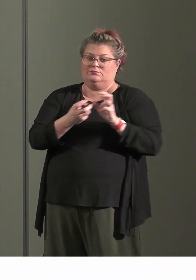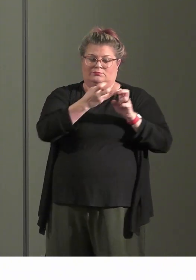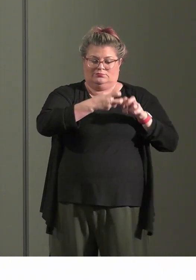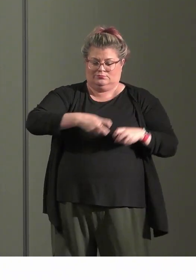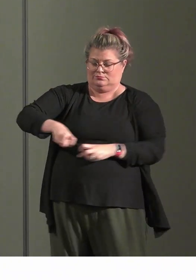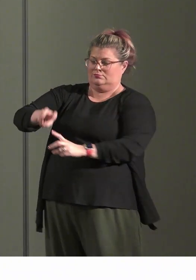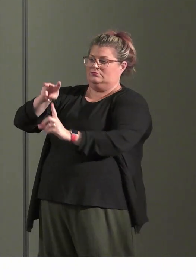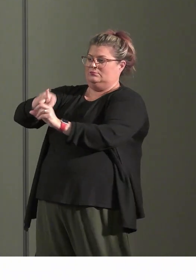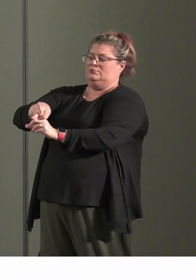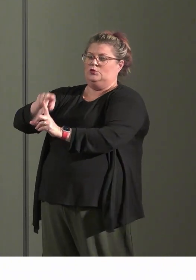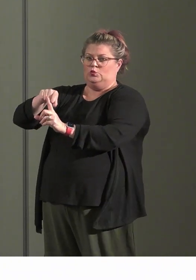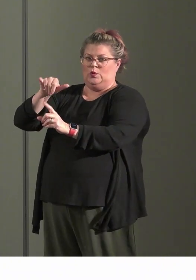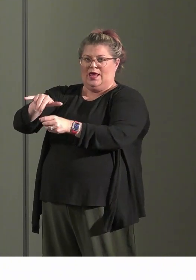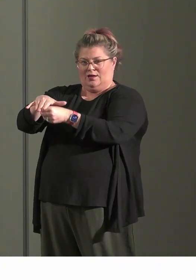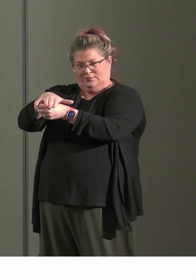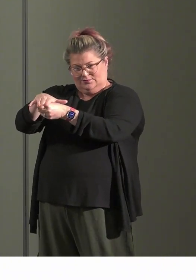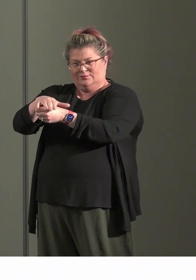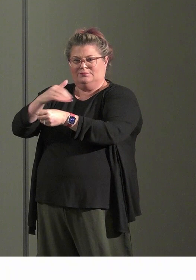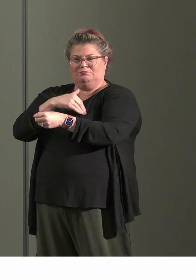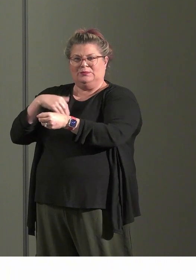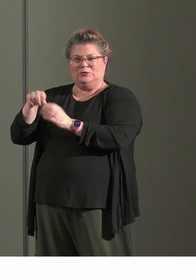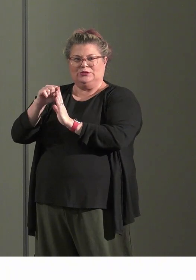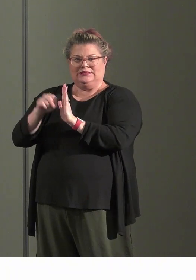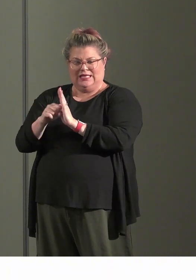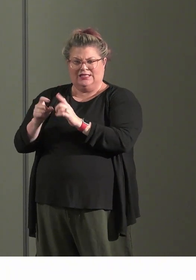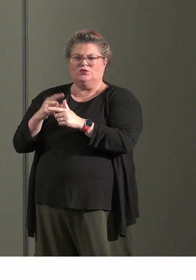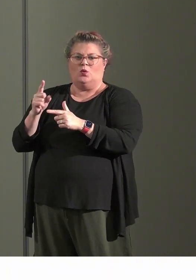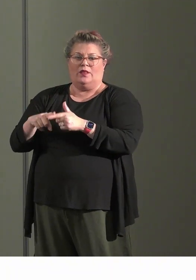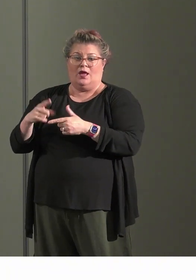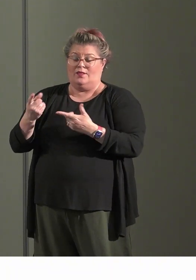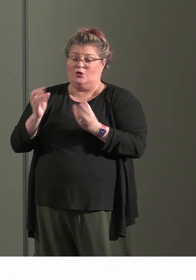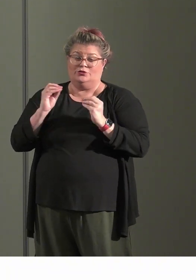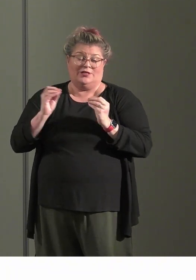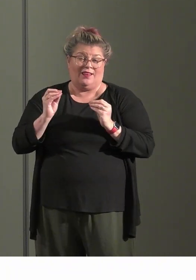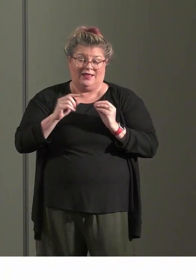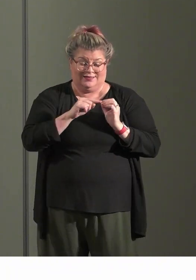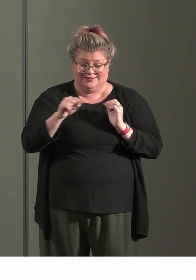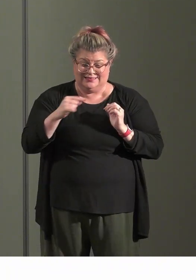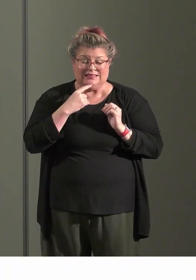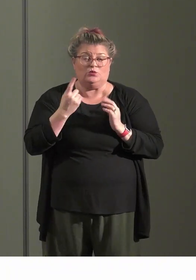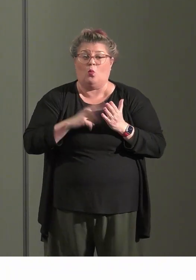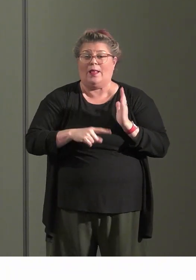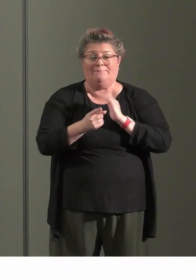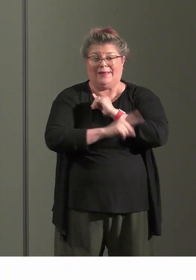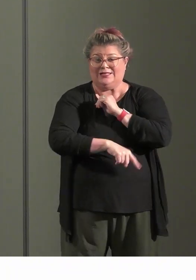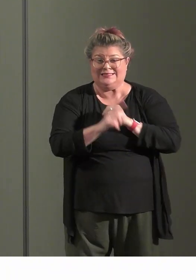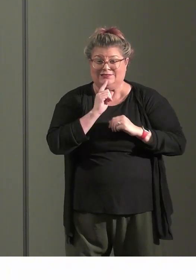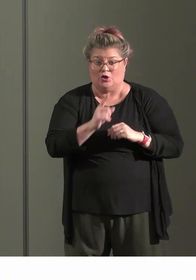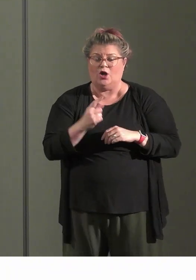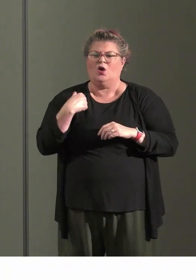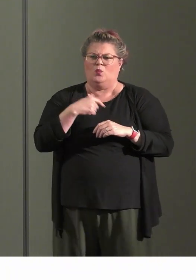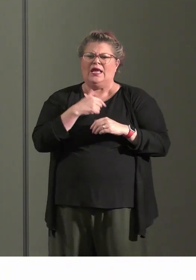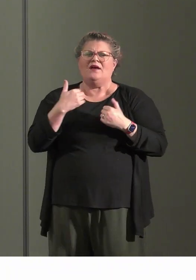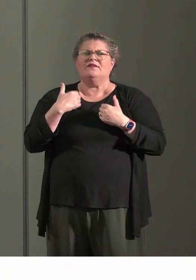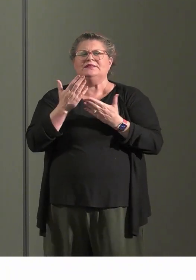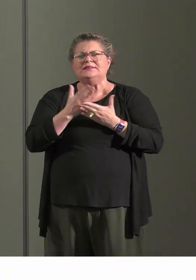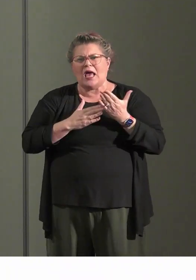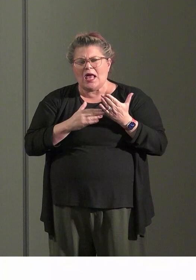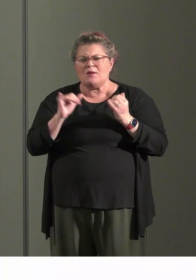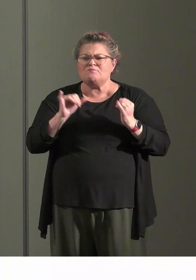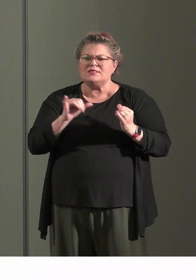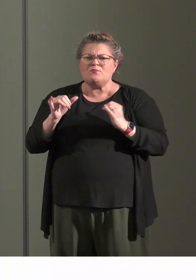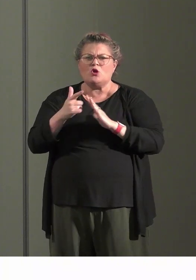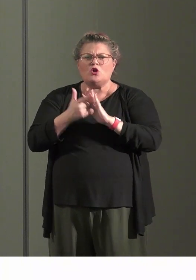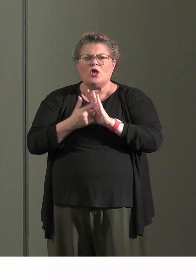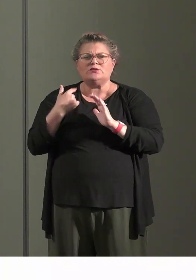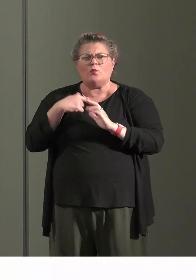take their own approach of the penalties. We have some an lolling we could draw from the